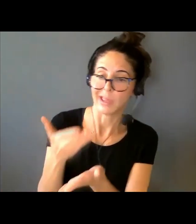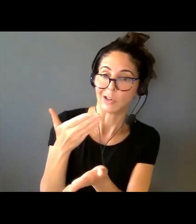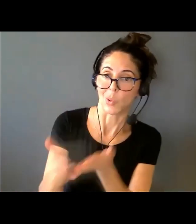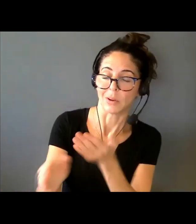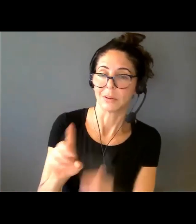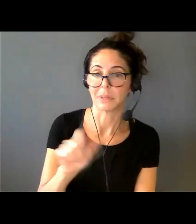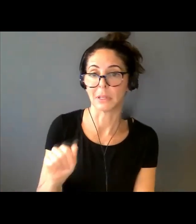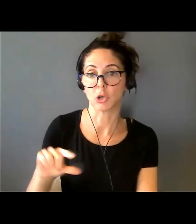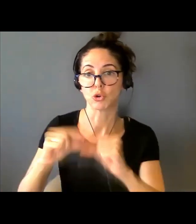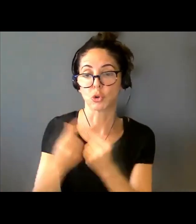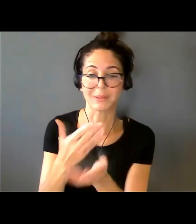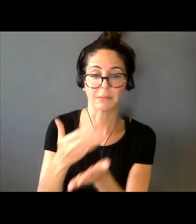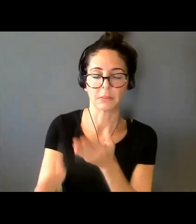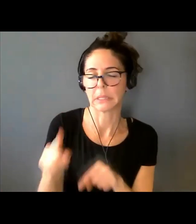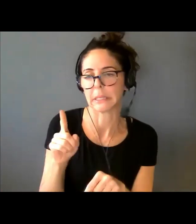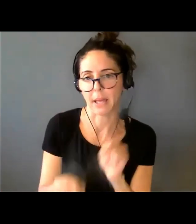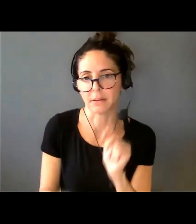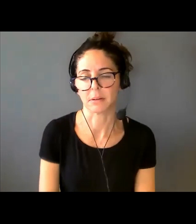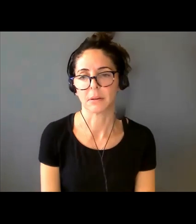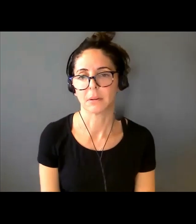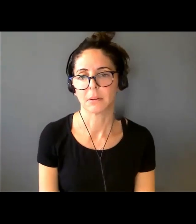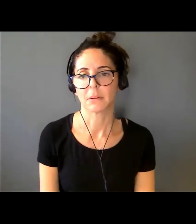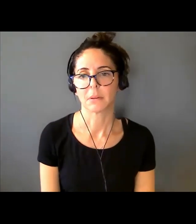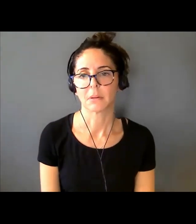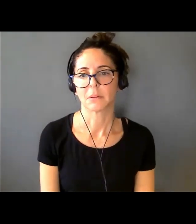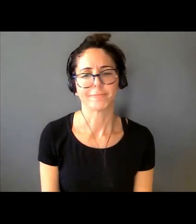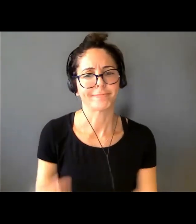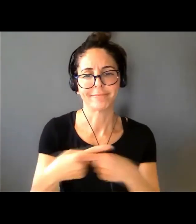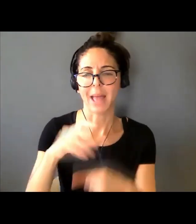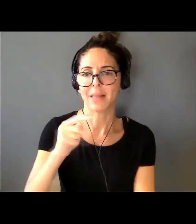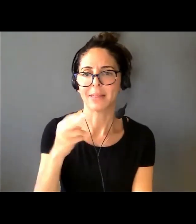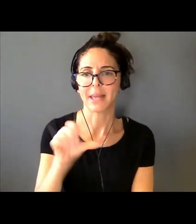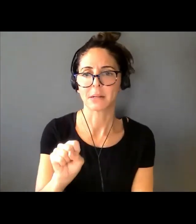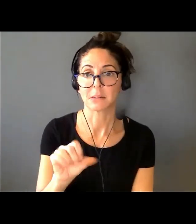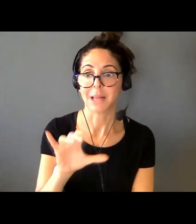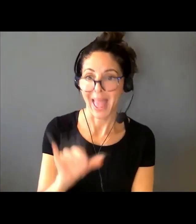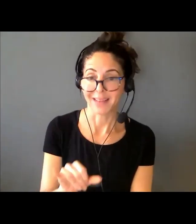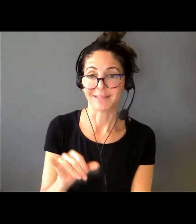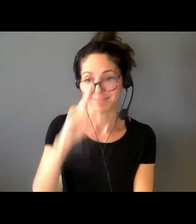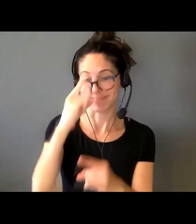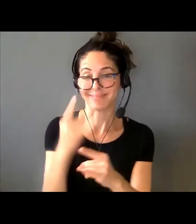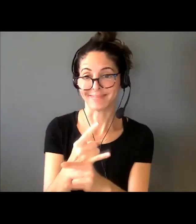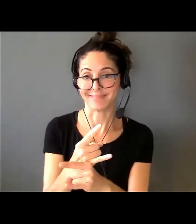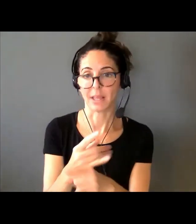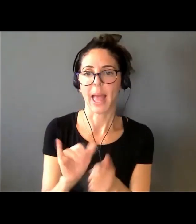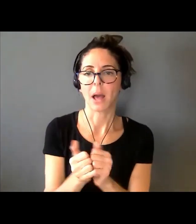It would not be ethical, and we cannot understand equity without living or having a lived experience